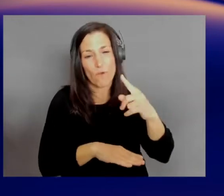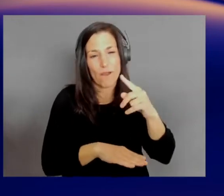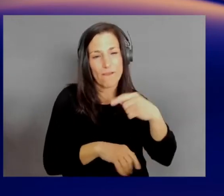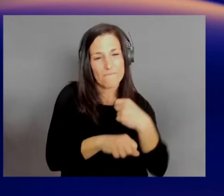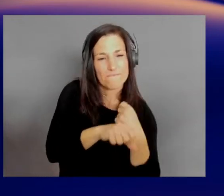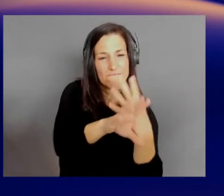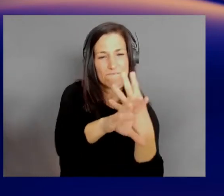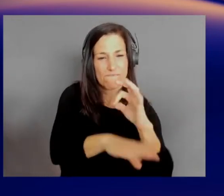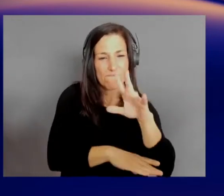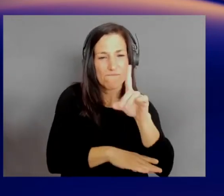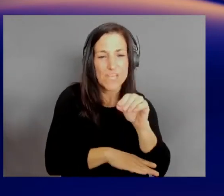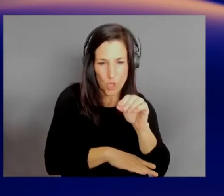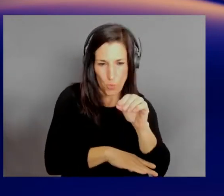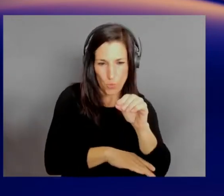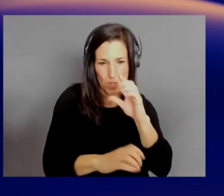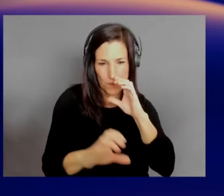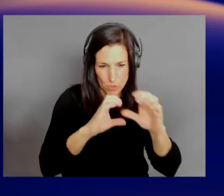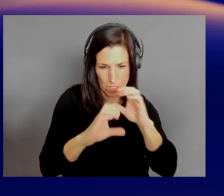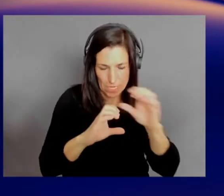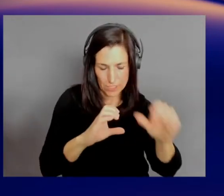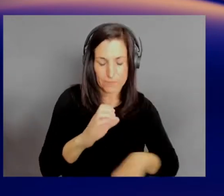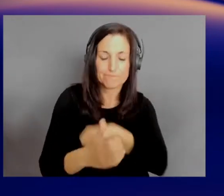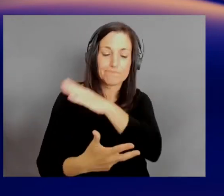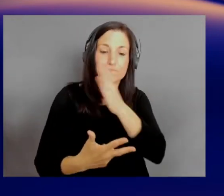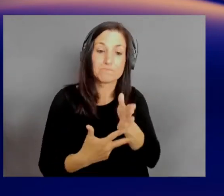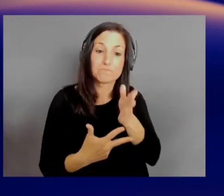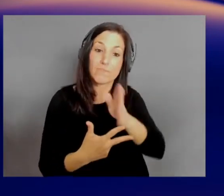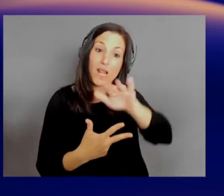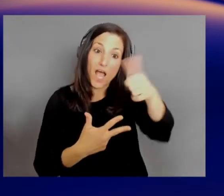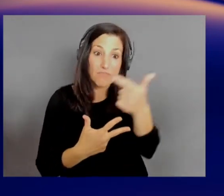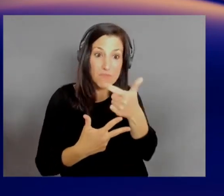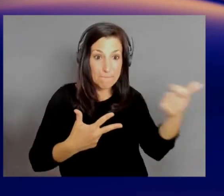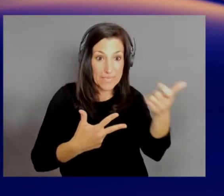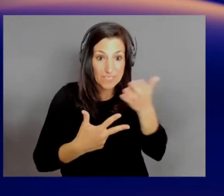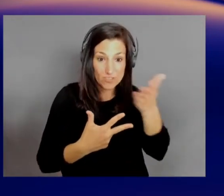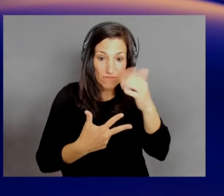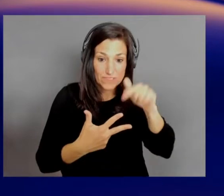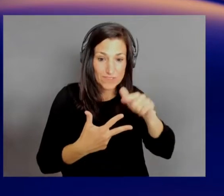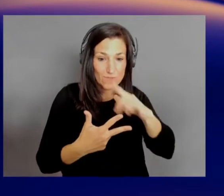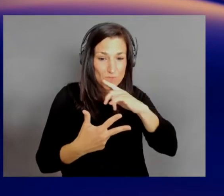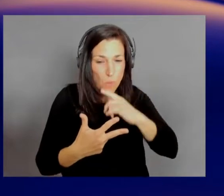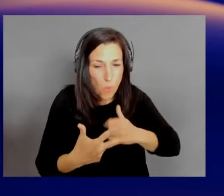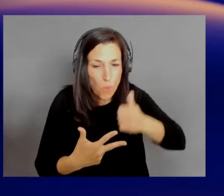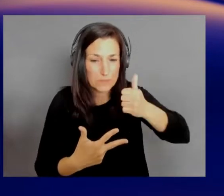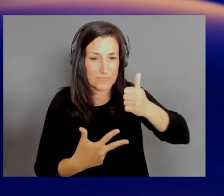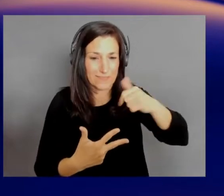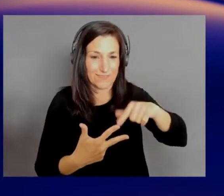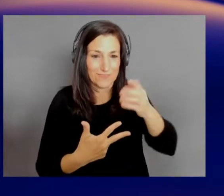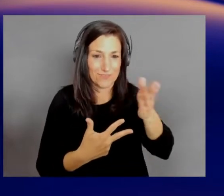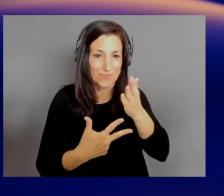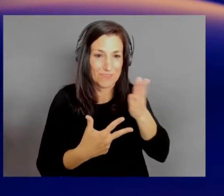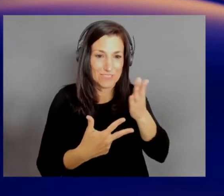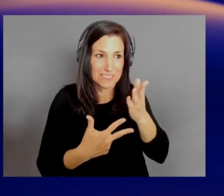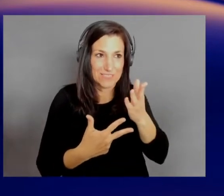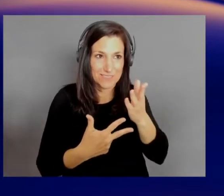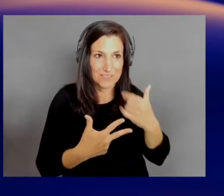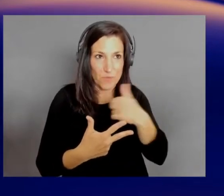Along with that, we have another major service, that's been one of the oldest services in the AWS services table, which is Simple Email Service.